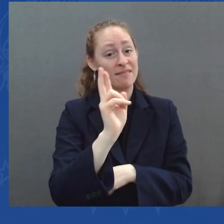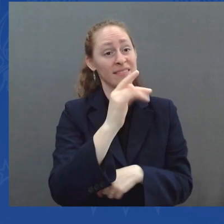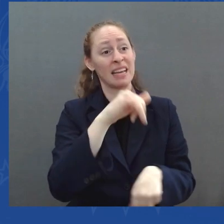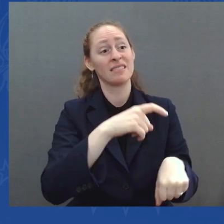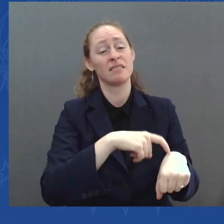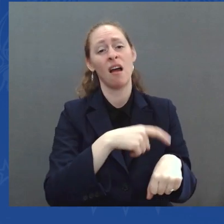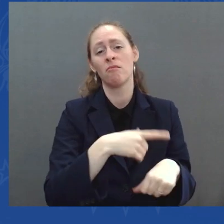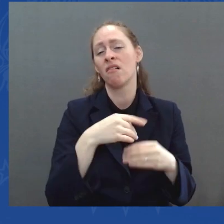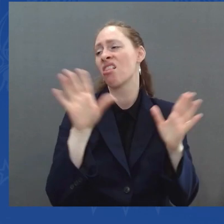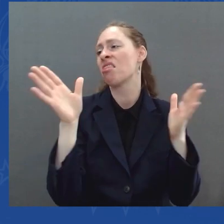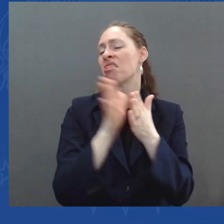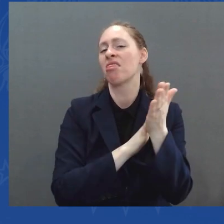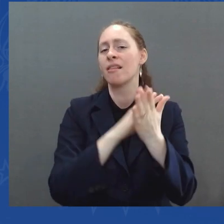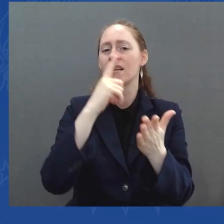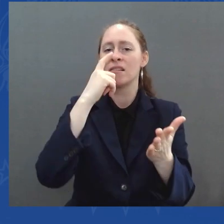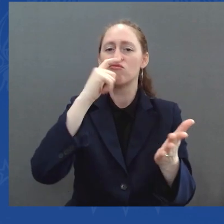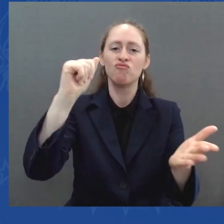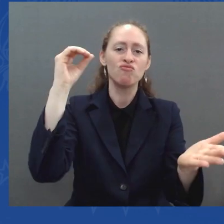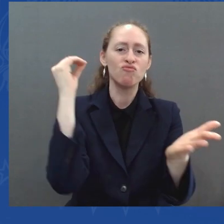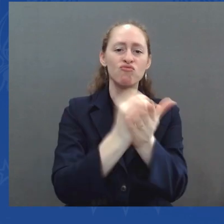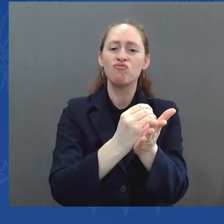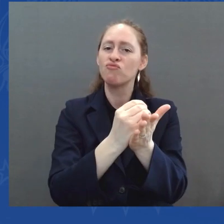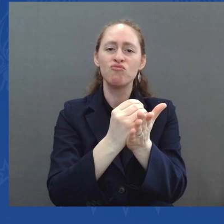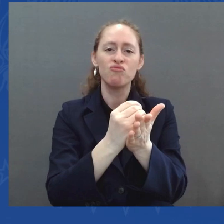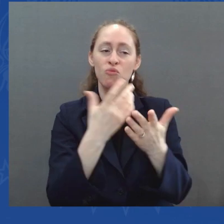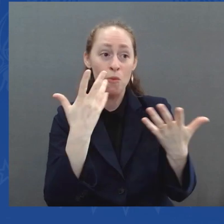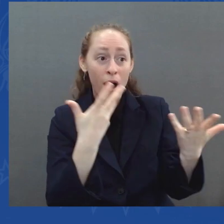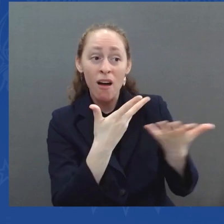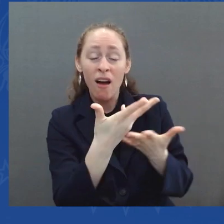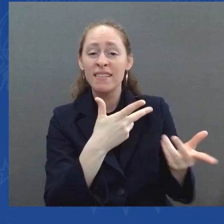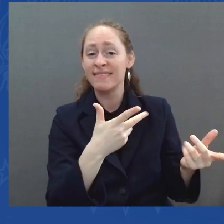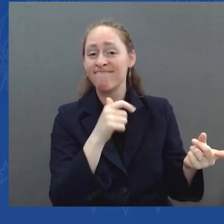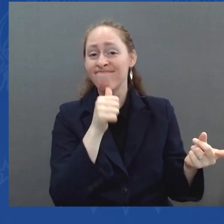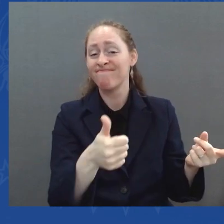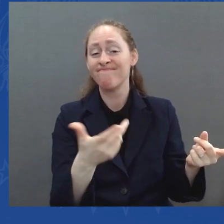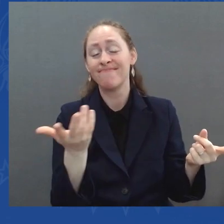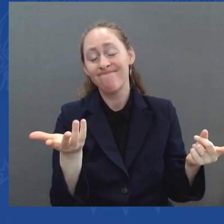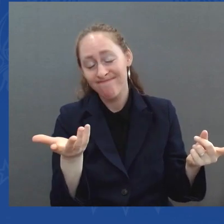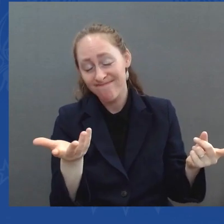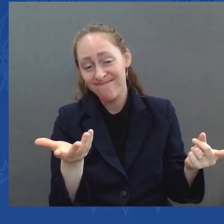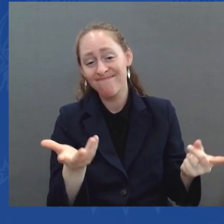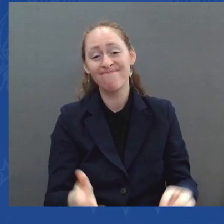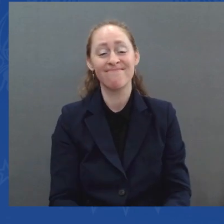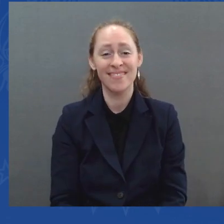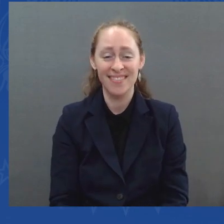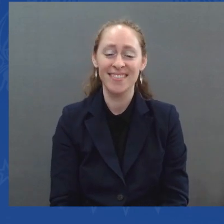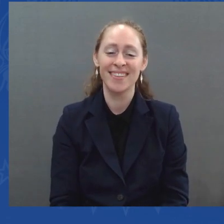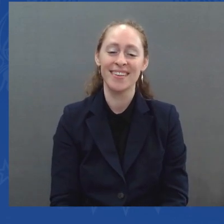But despite great odds, Joe and I were determined